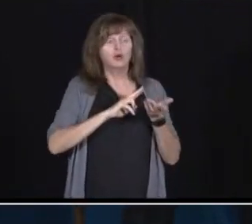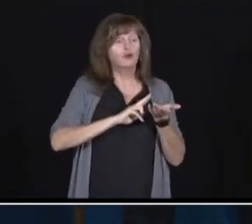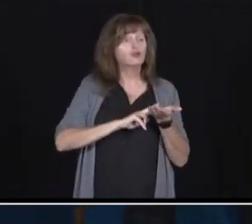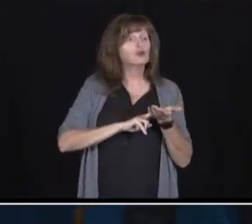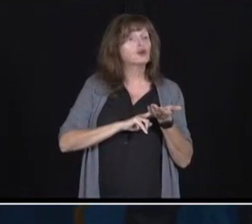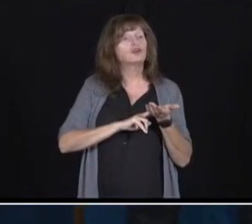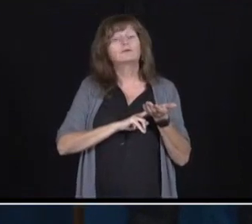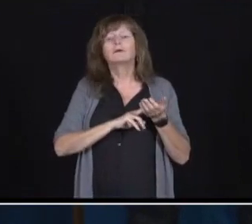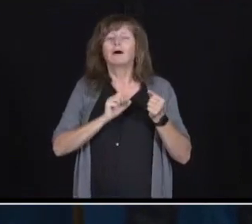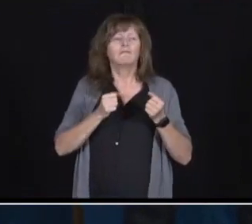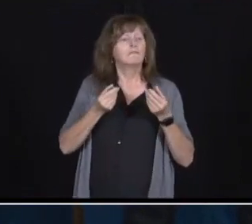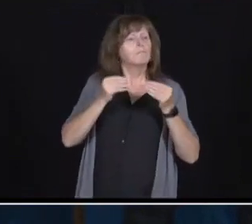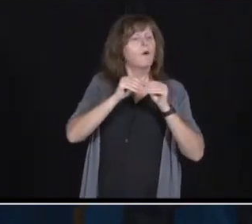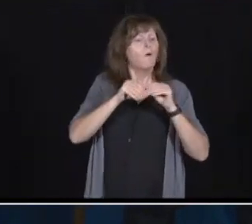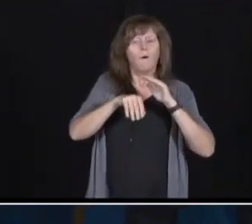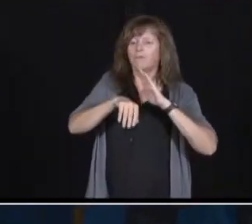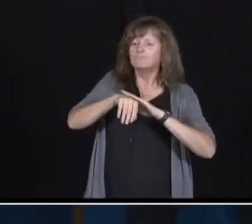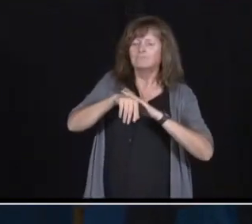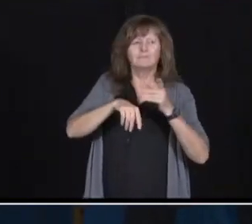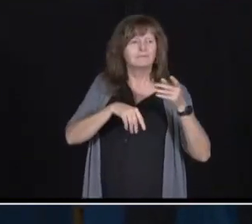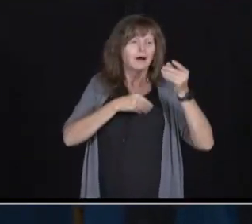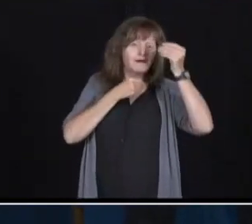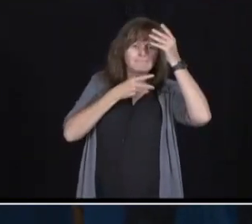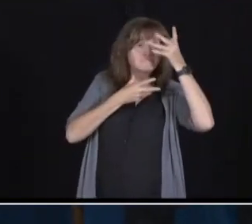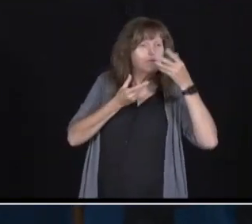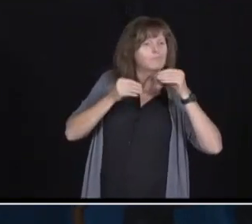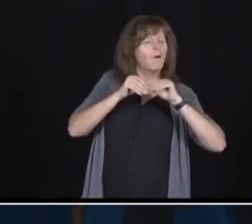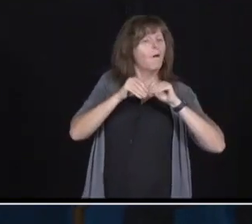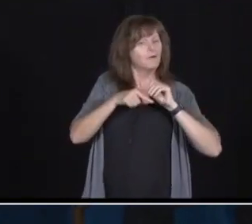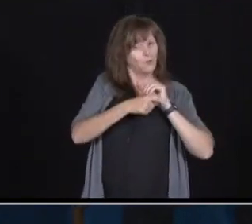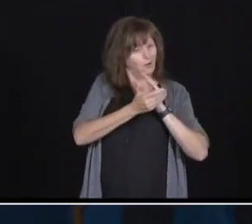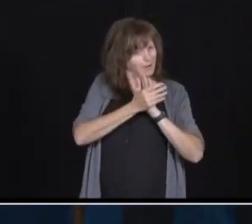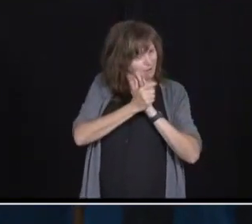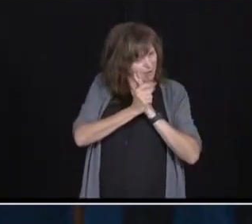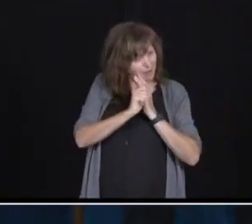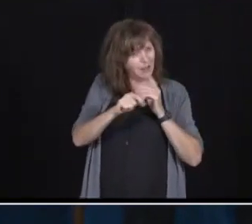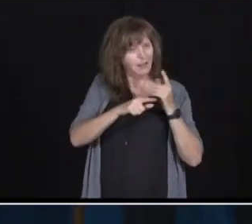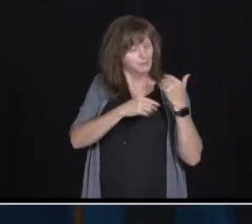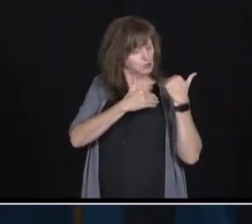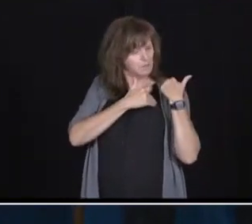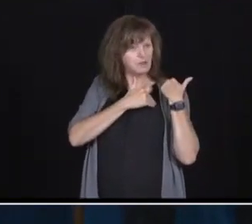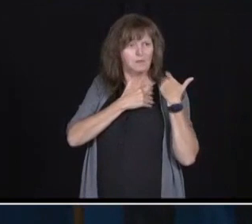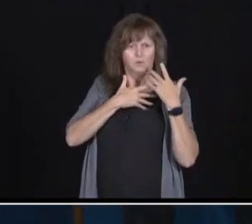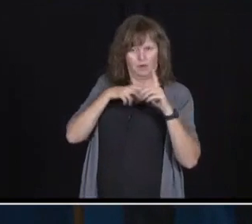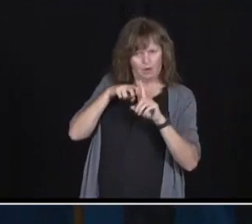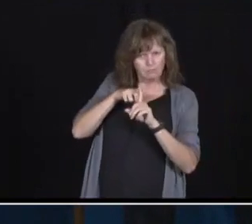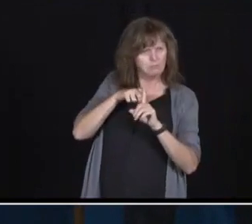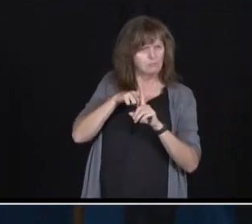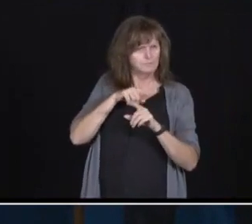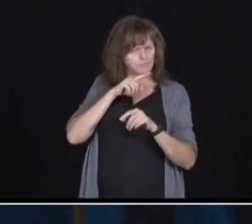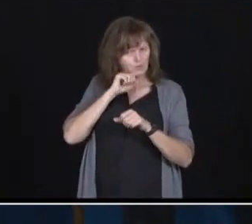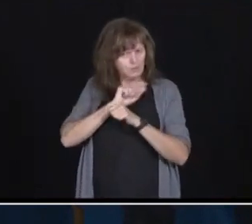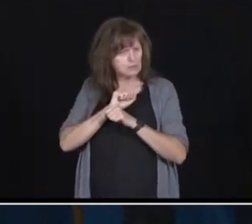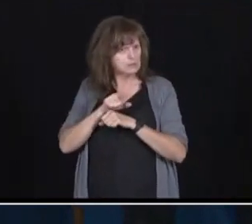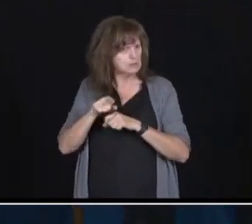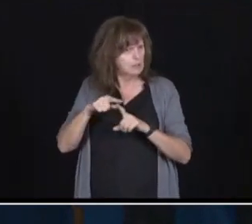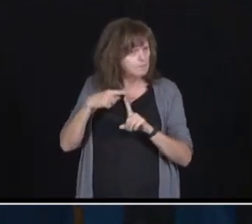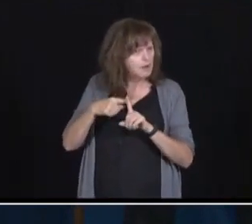That means a teacher if they have some concerns or questions, they should feel free to contact that public health there's to ask those questions.